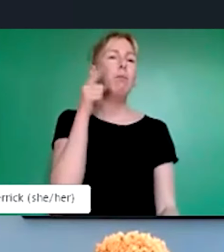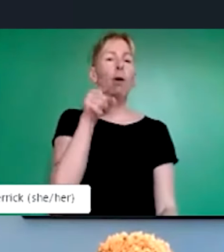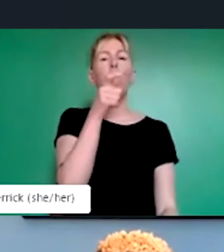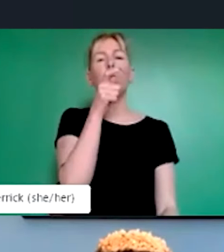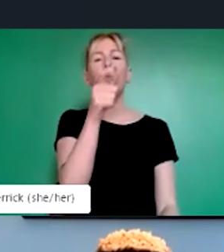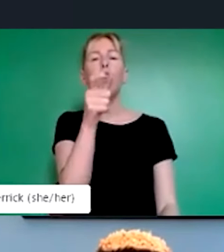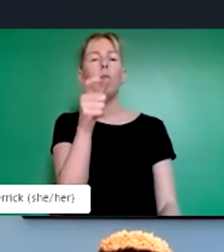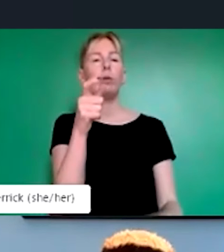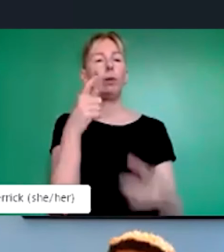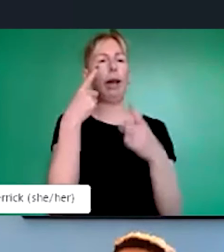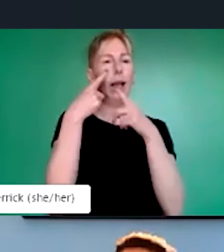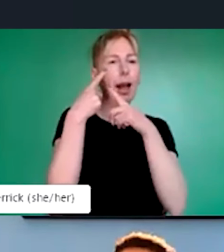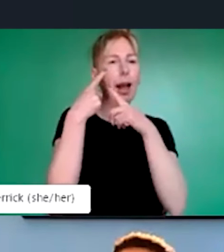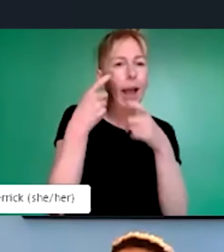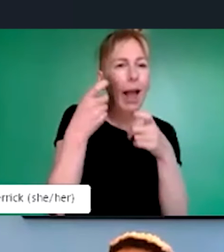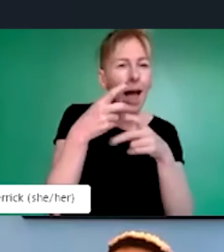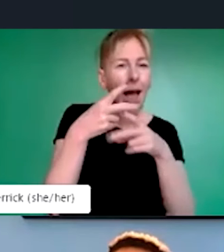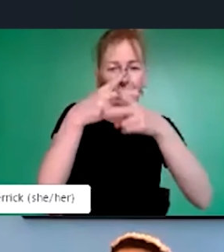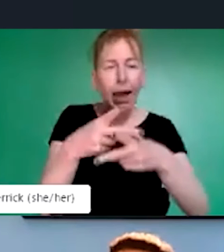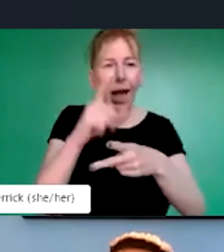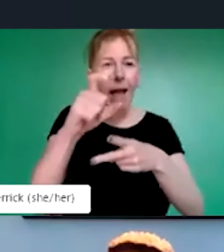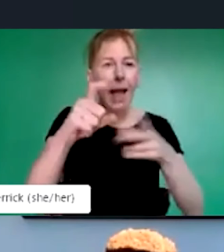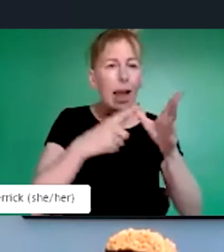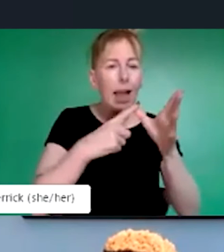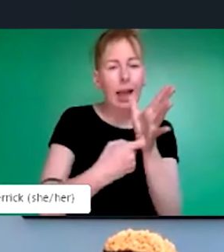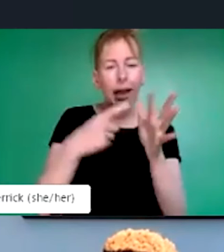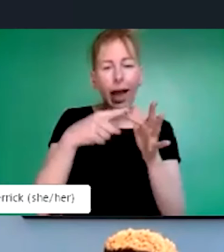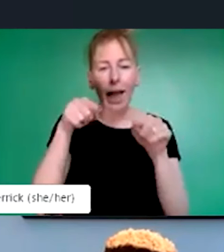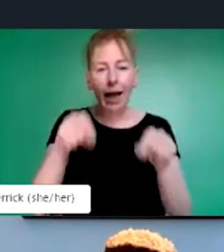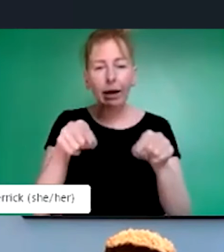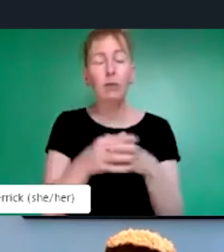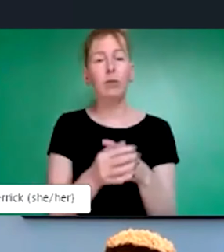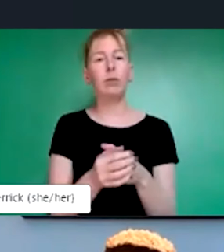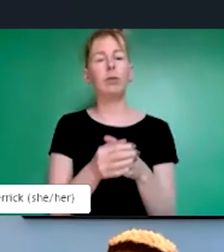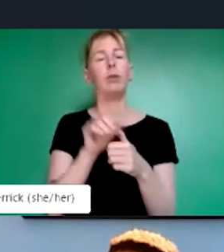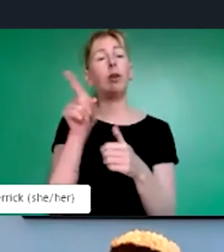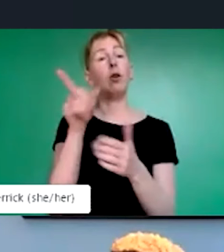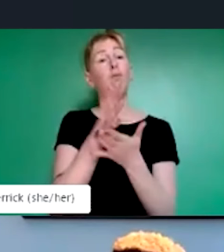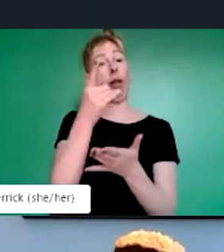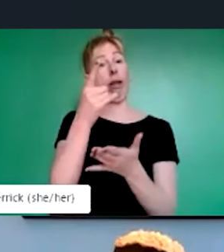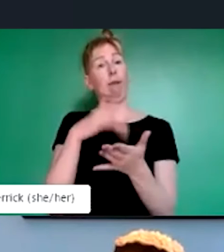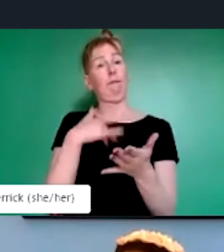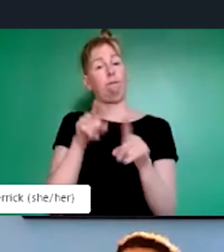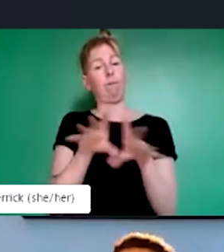system normalises itself in a way of conflict, right? Like the institution doesn’t see itself